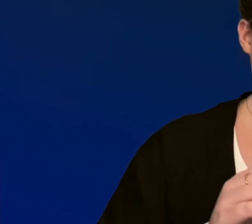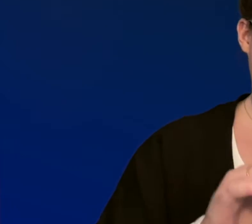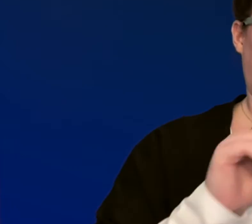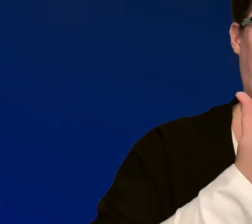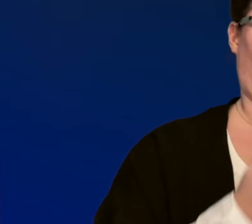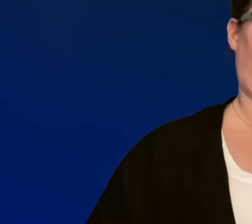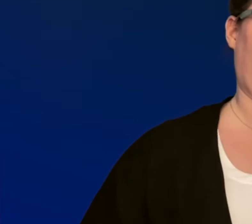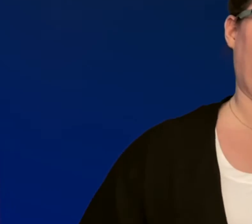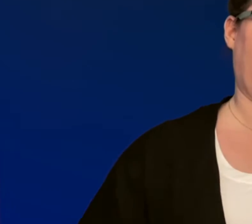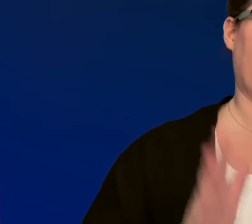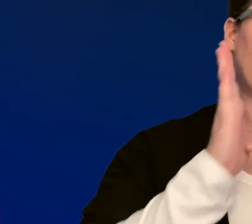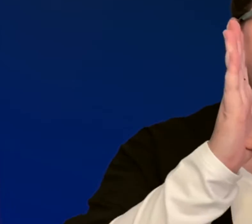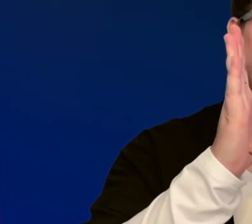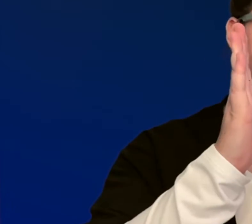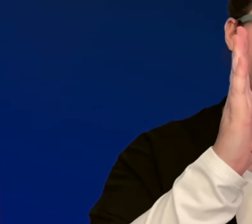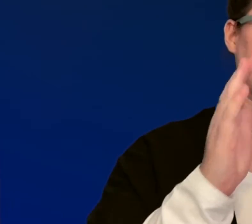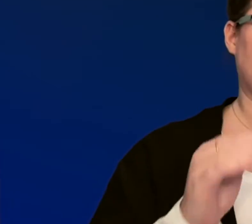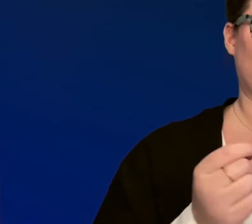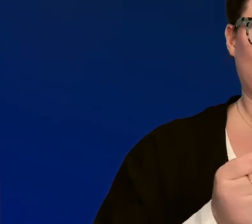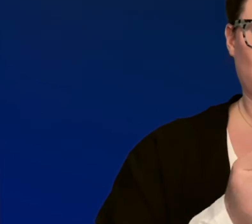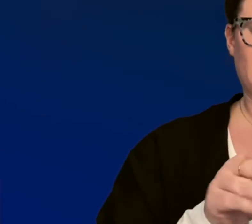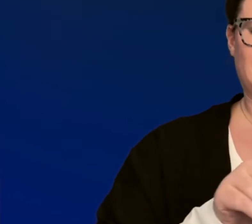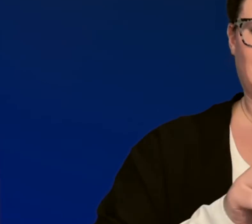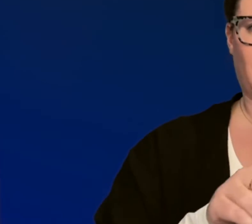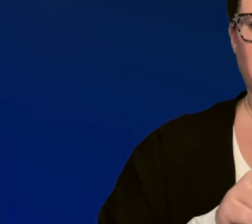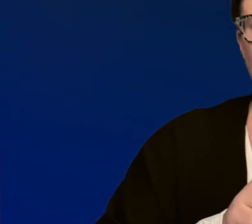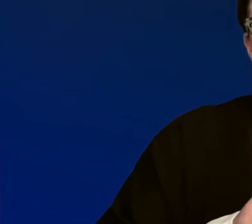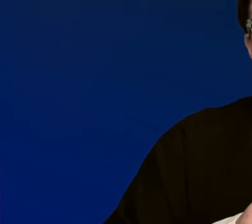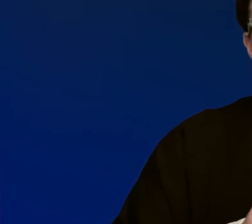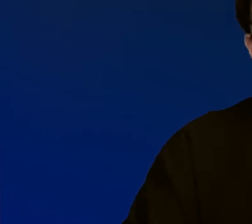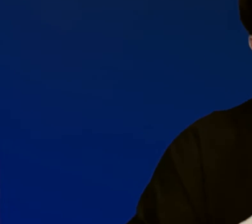because of how the media portrays certain steps in the legal system.